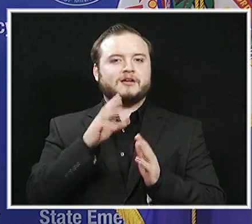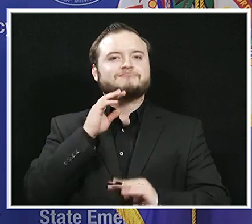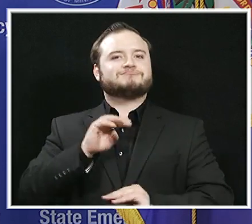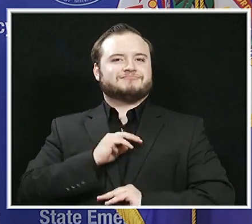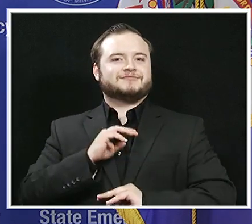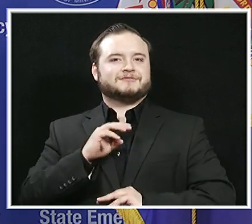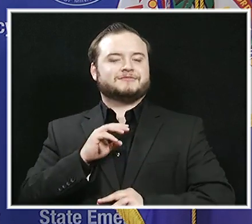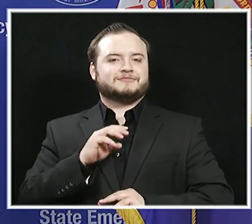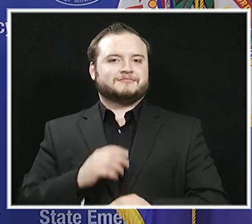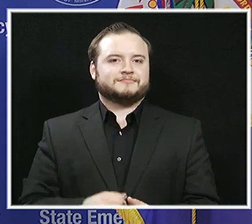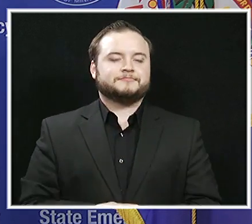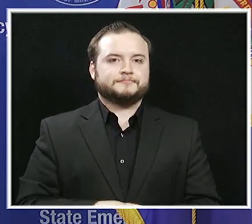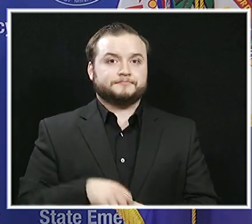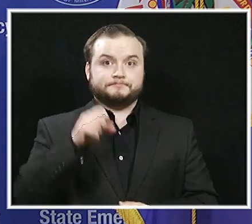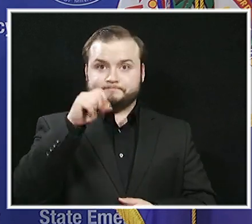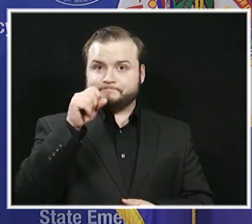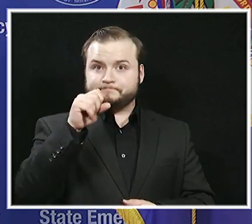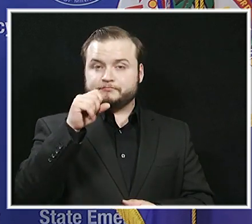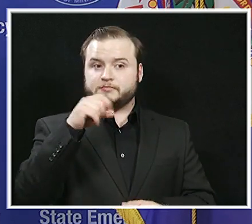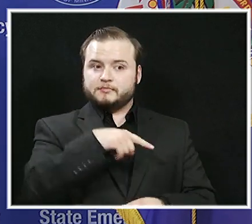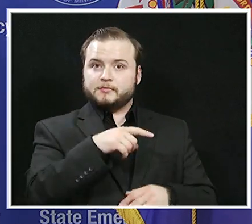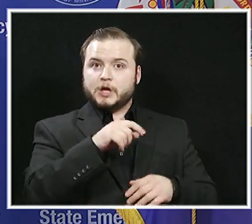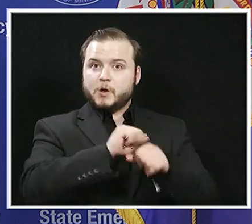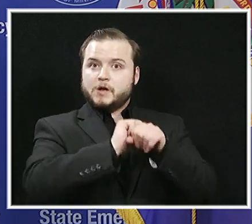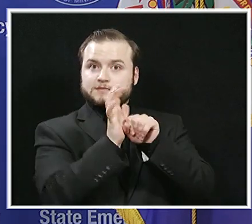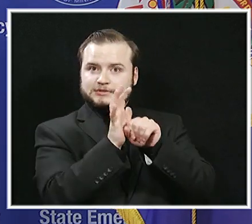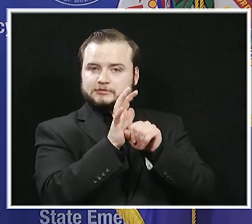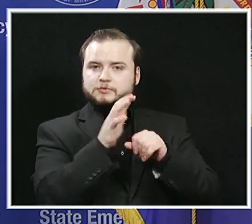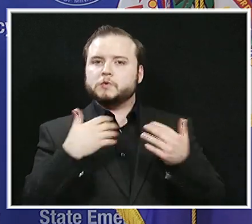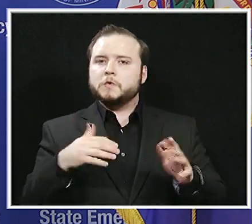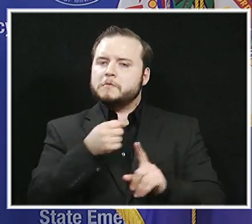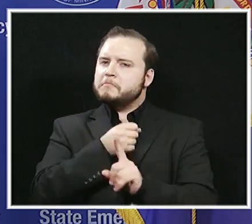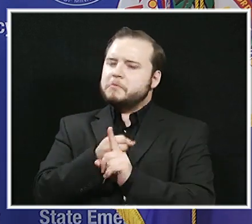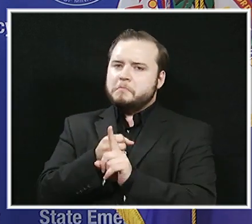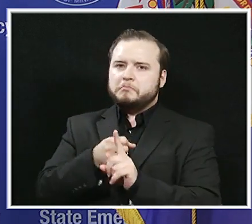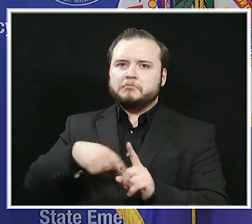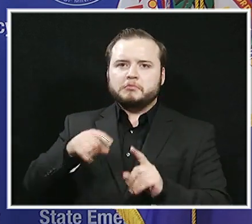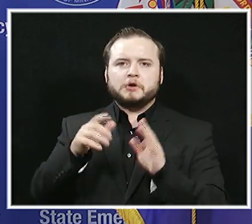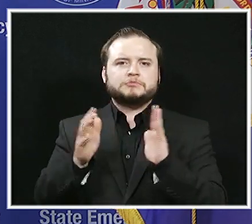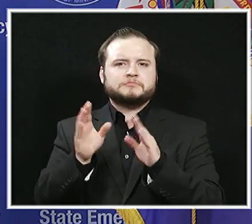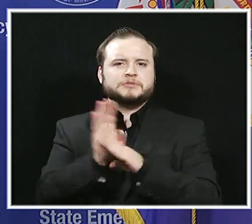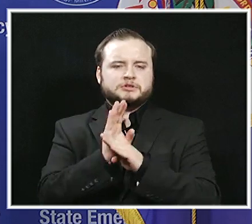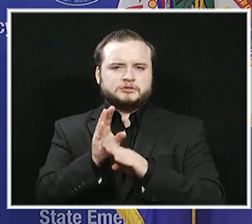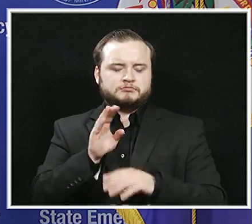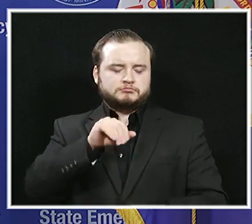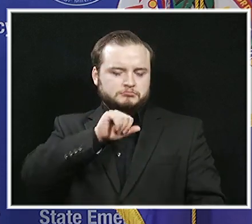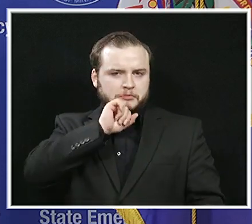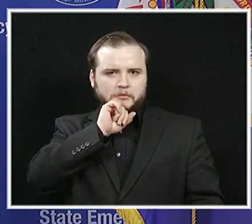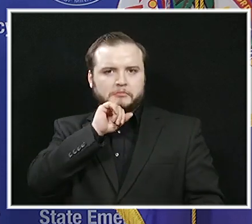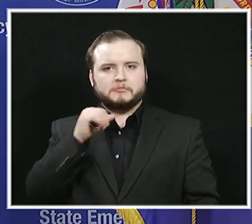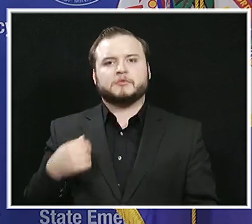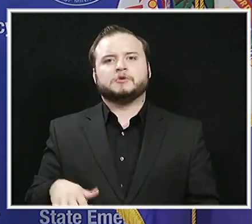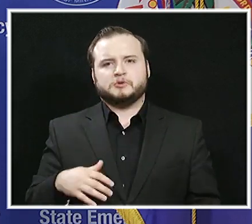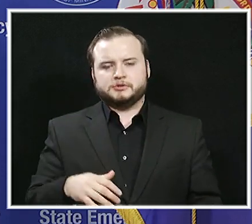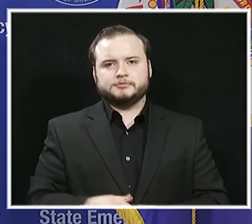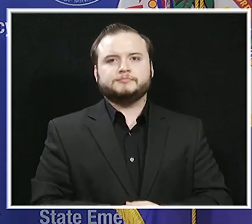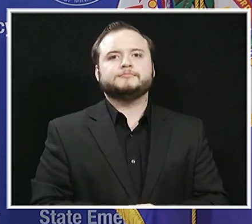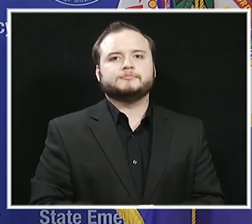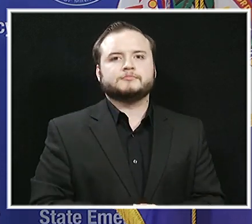When we see curbside open up on Monday we'll see the same parameters. It's no secret that retail has been hit hard by